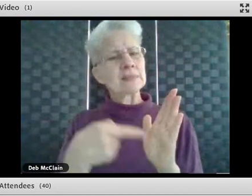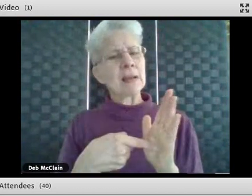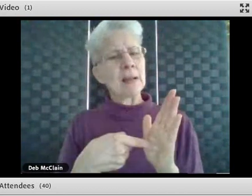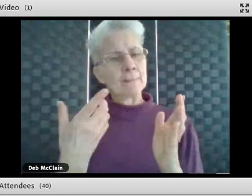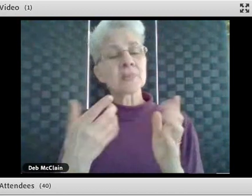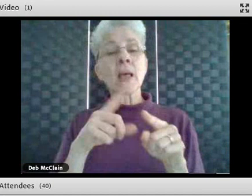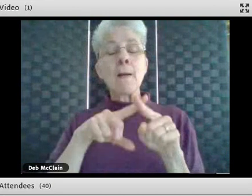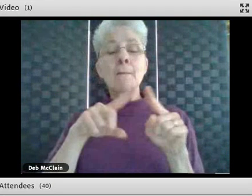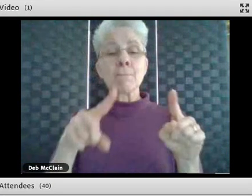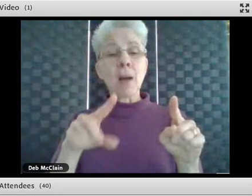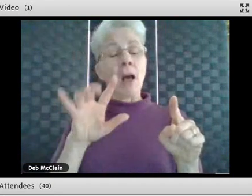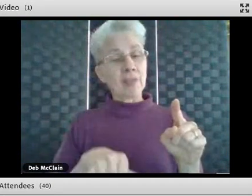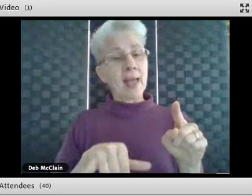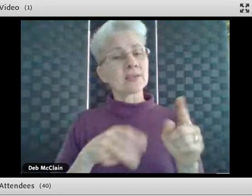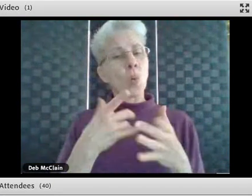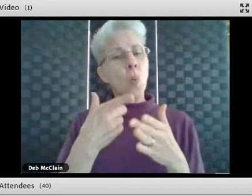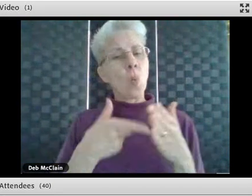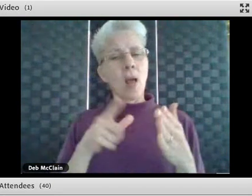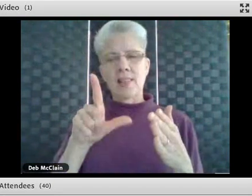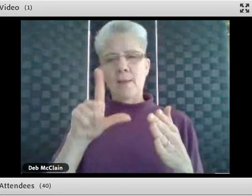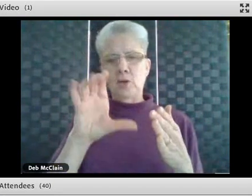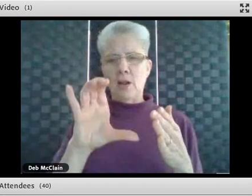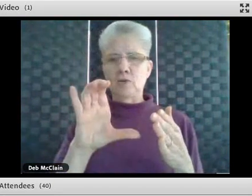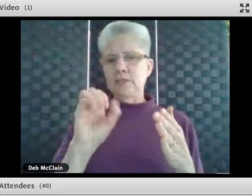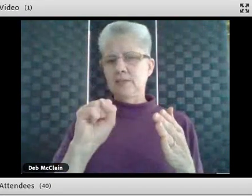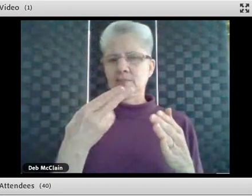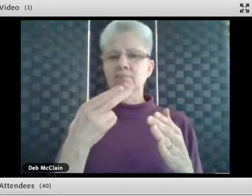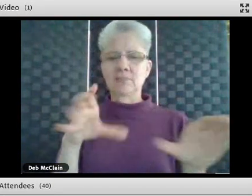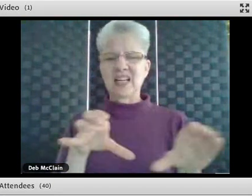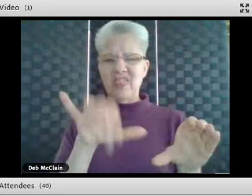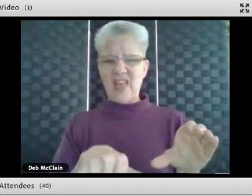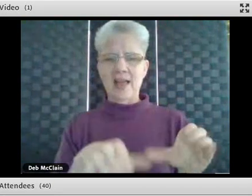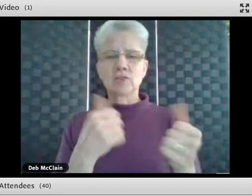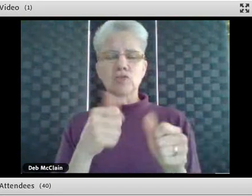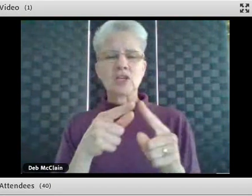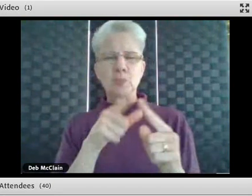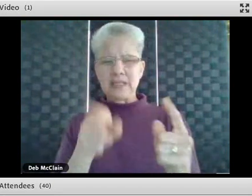but that's what Library of Congress does is it tries to be as specific as possible